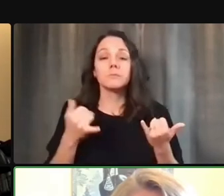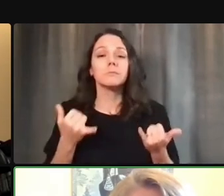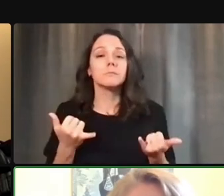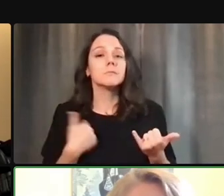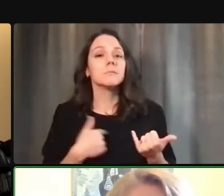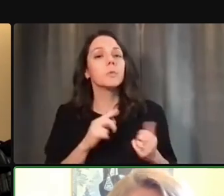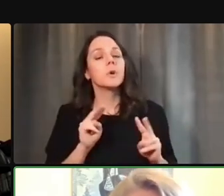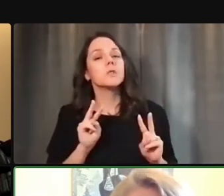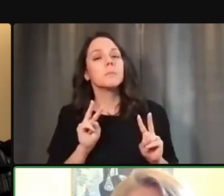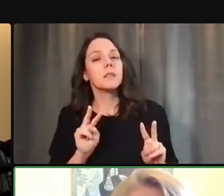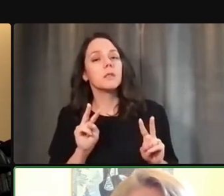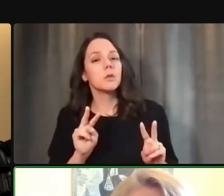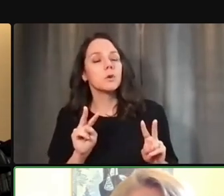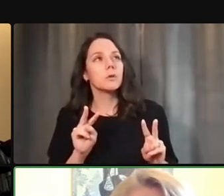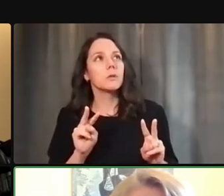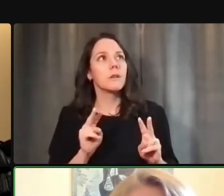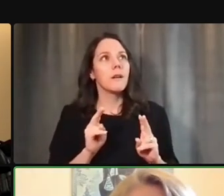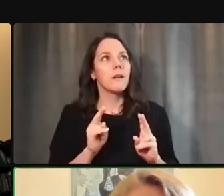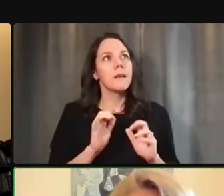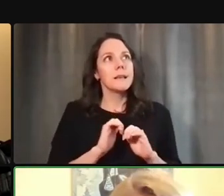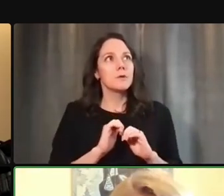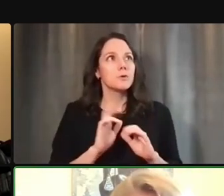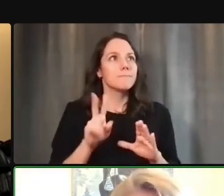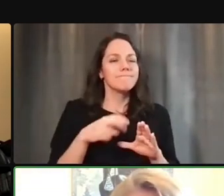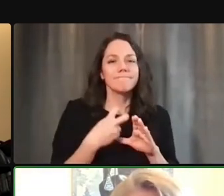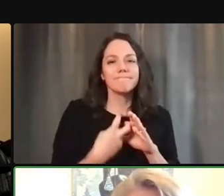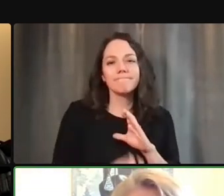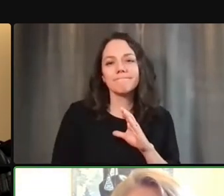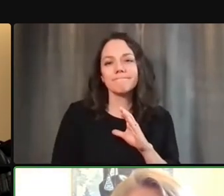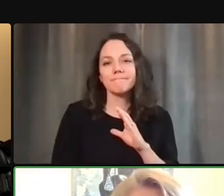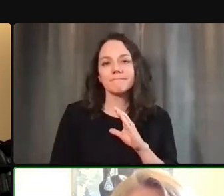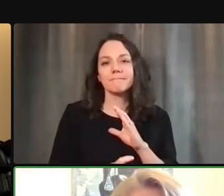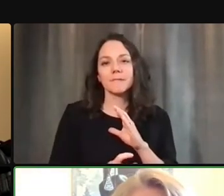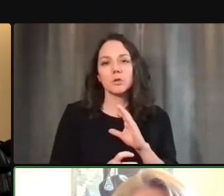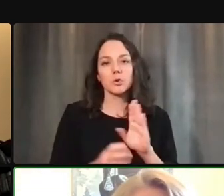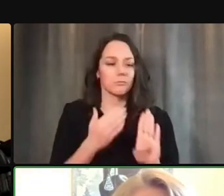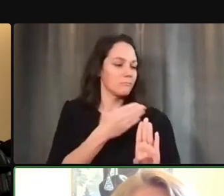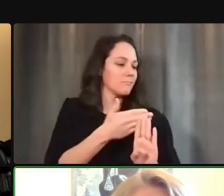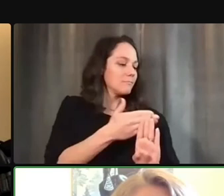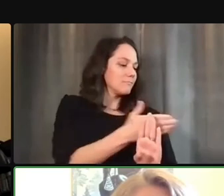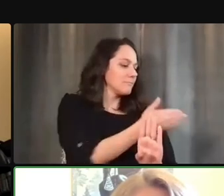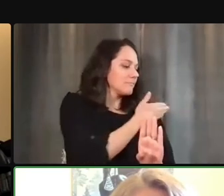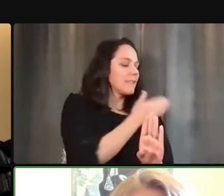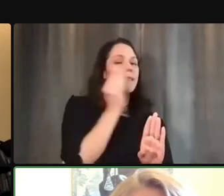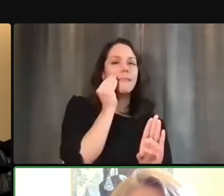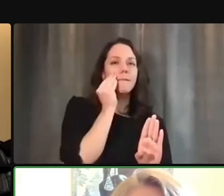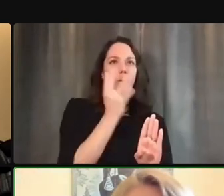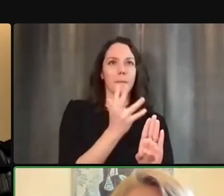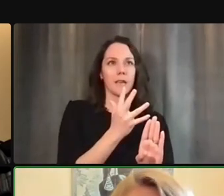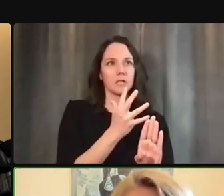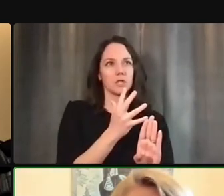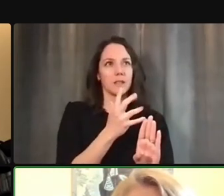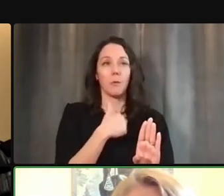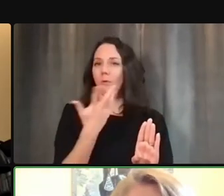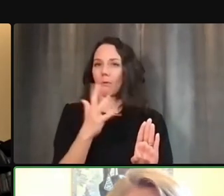of we're going to dive into the information that we've already collected and see what will help us in the future.